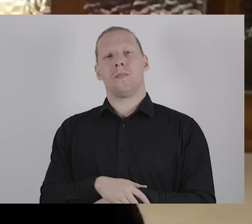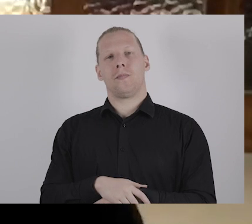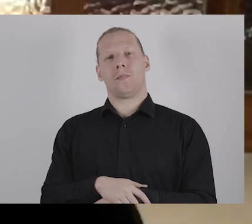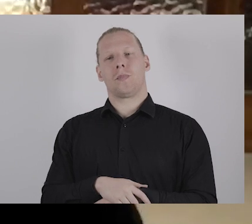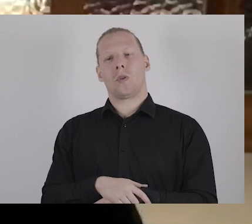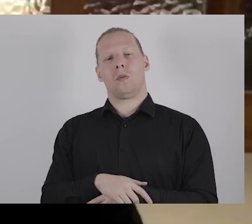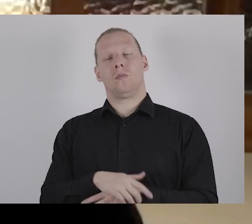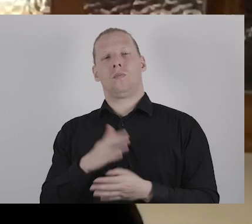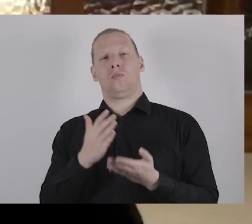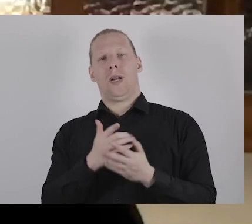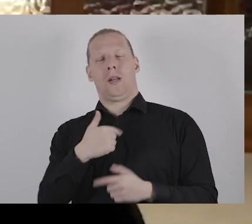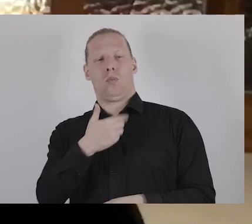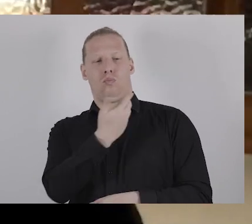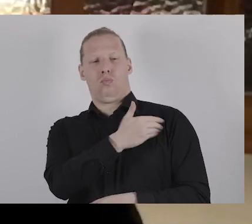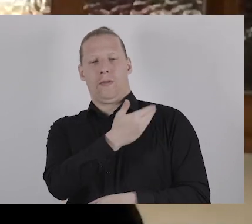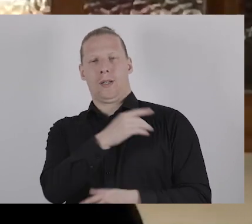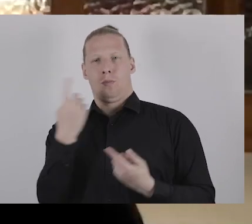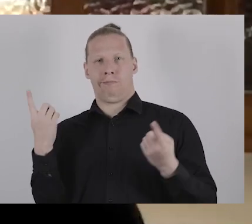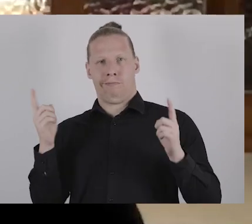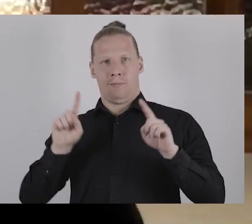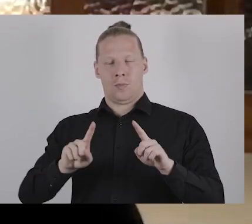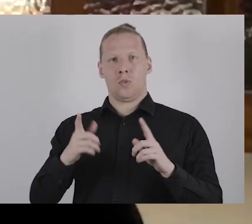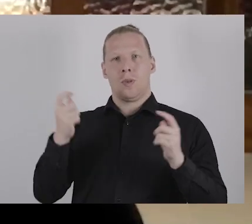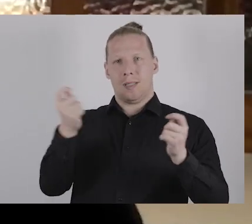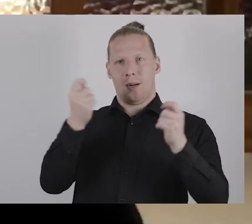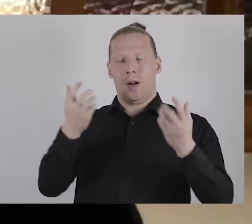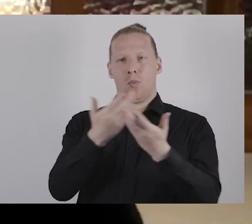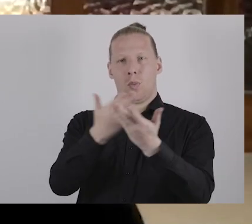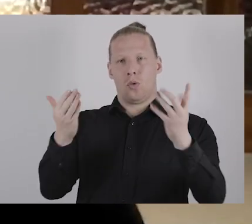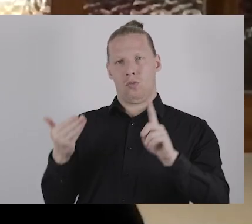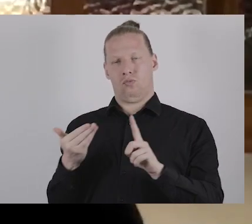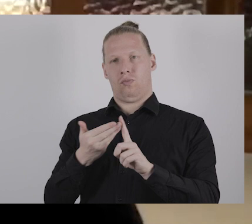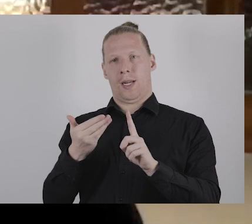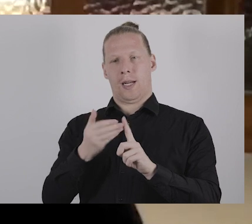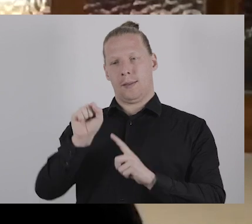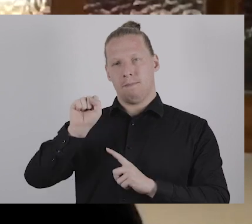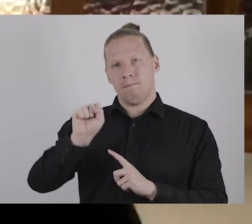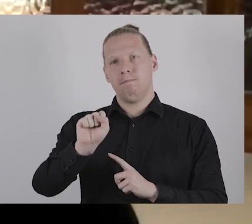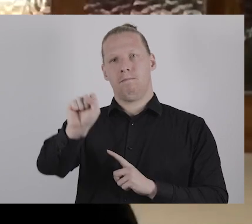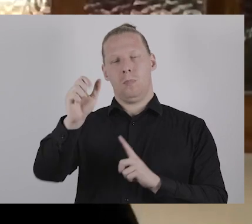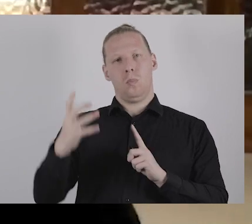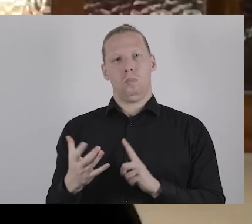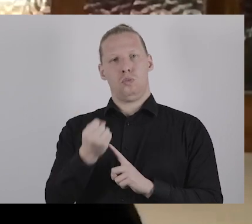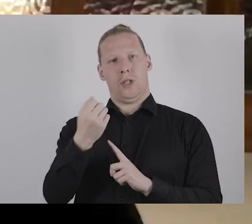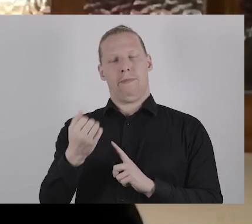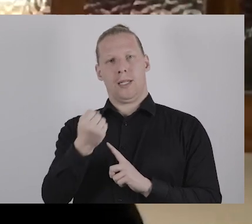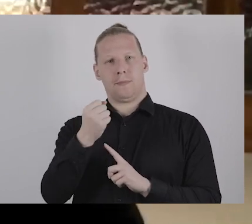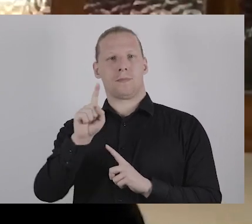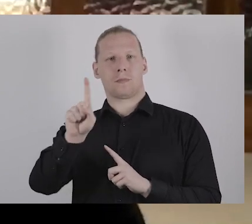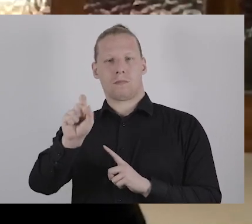to celebrate with you the recognition, the celebration, the achievement of our wonderful rangatira in mahi toi.